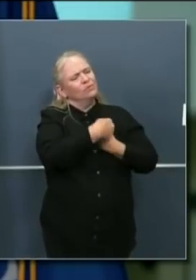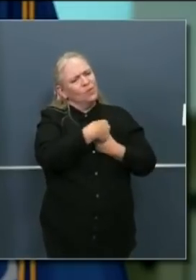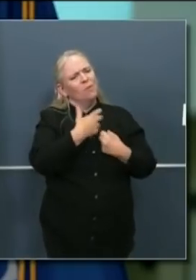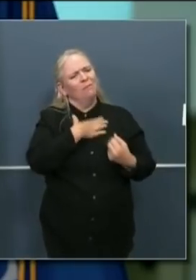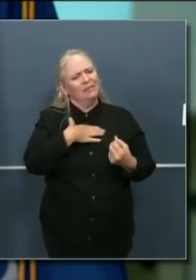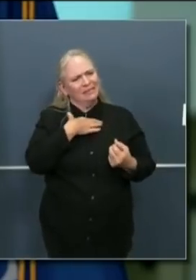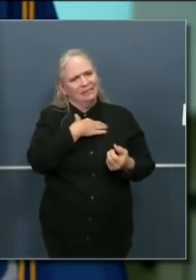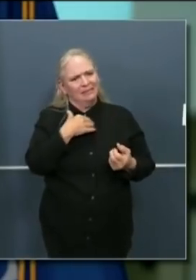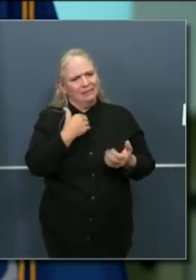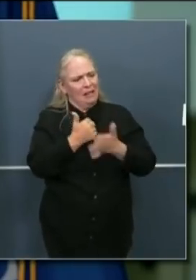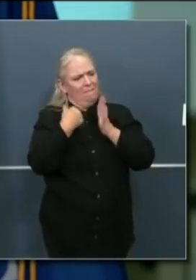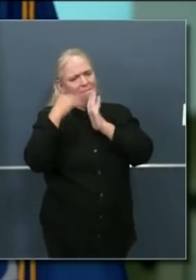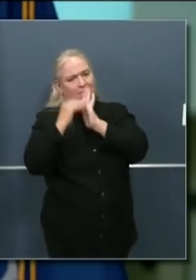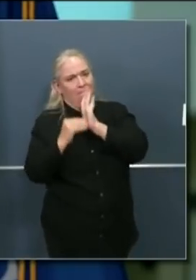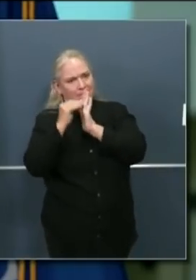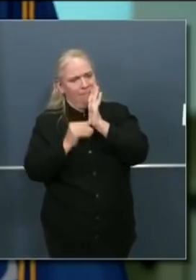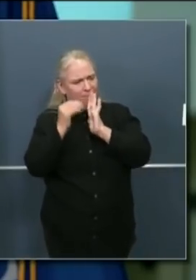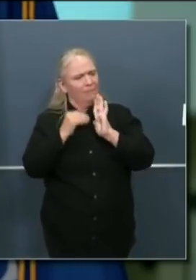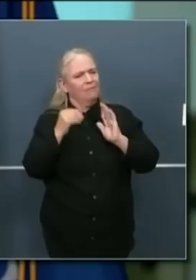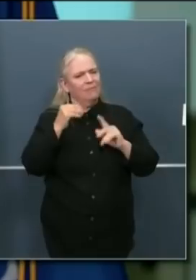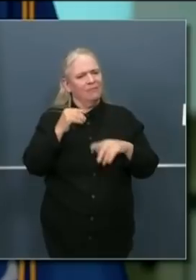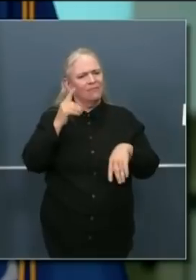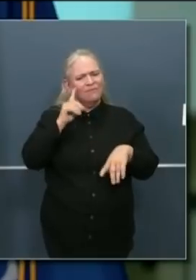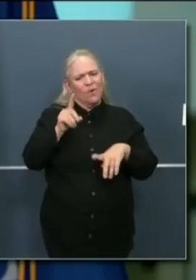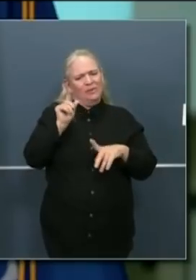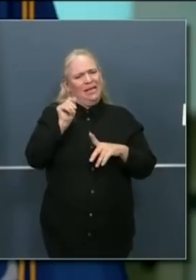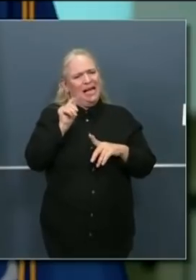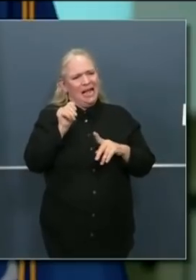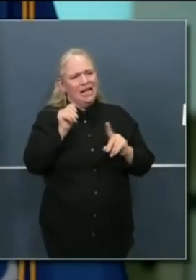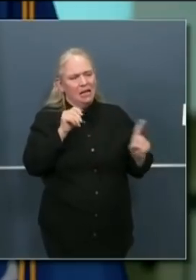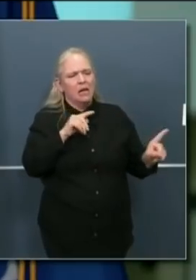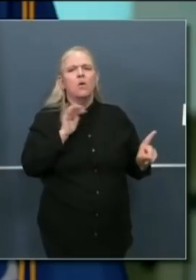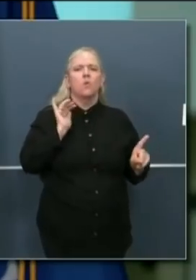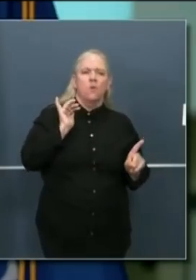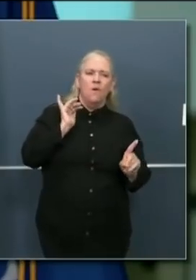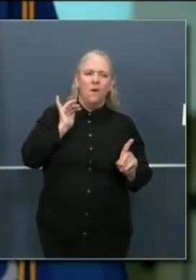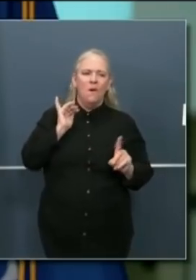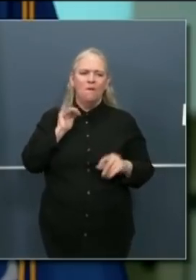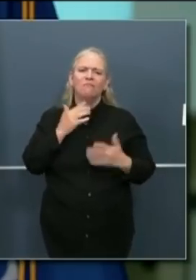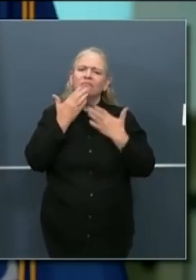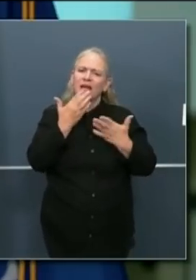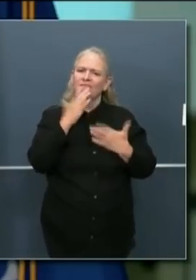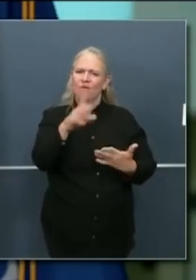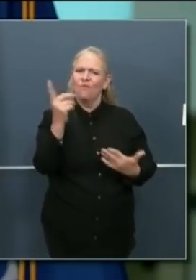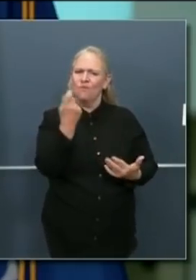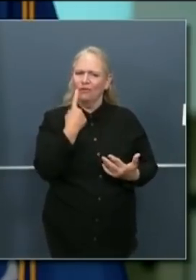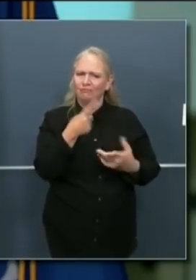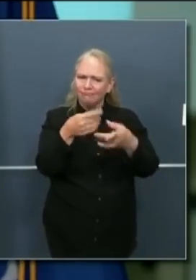WILL NOT BE SHARED WITH FEDERAL AUTHORITIES WITH INTEREST TO